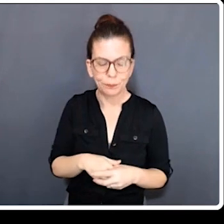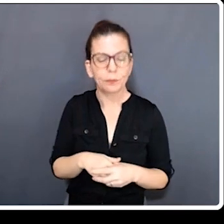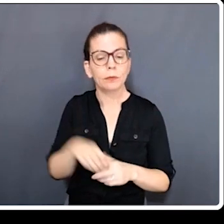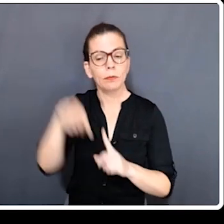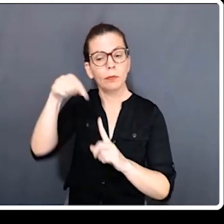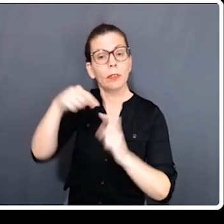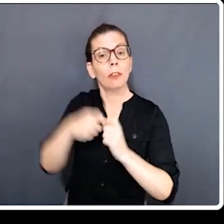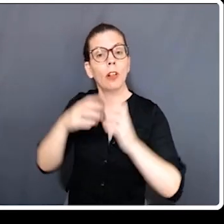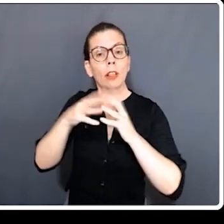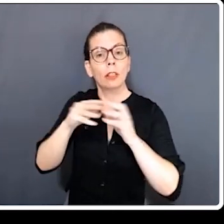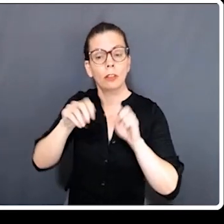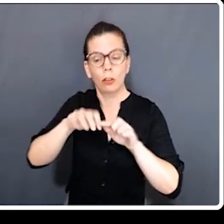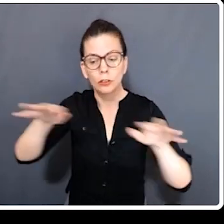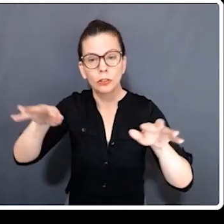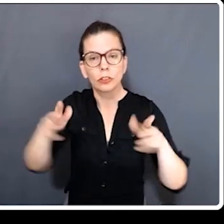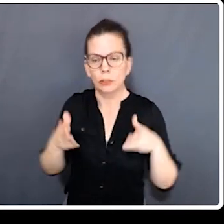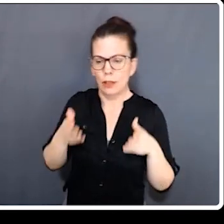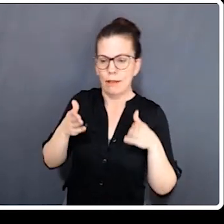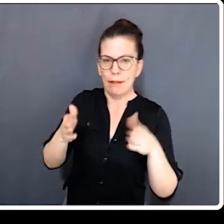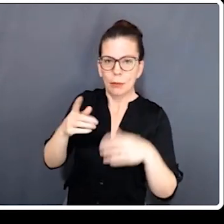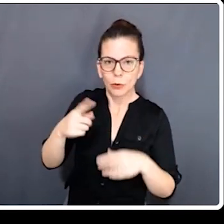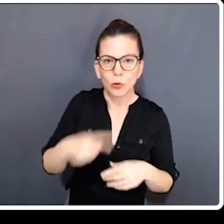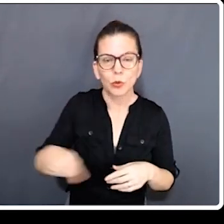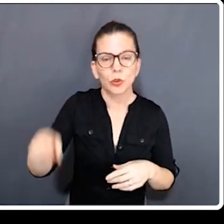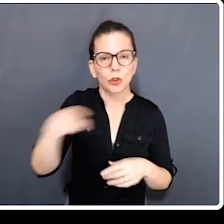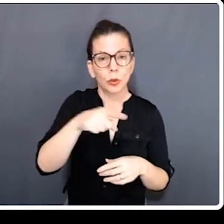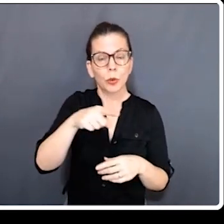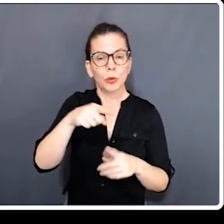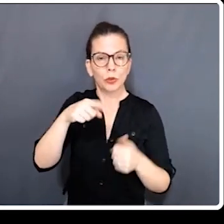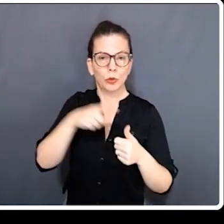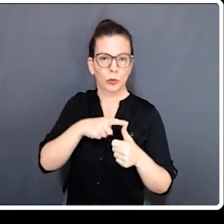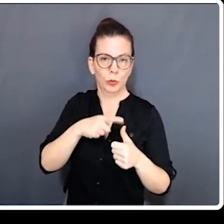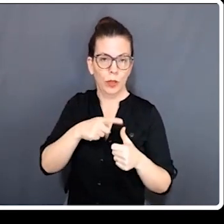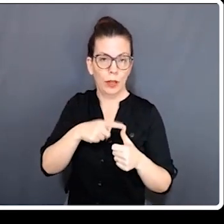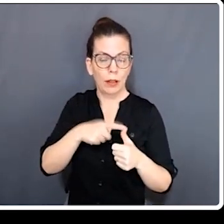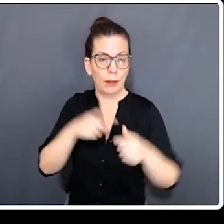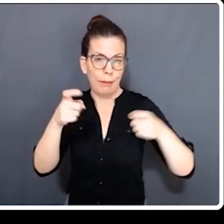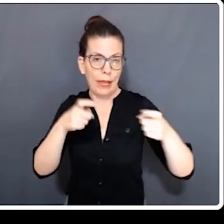it enables you to one manage your edge devices.